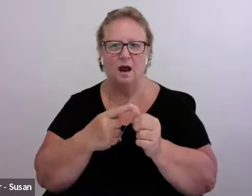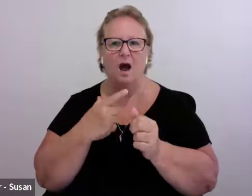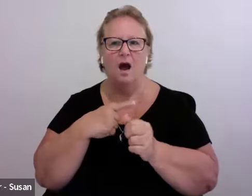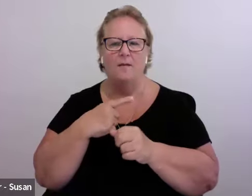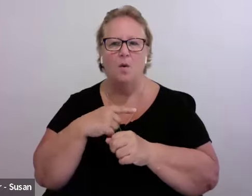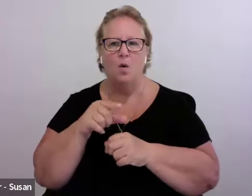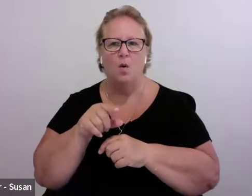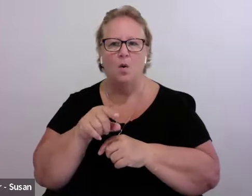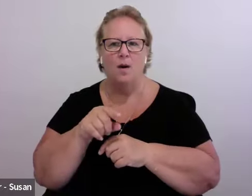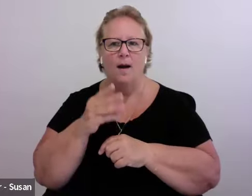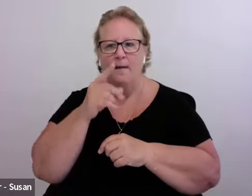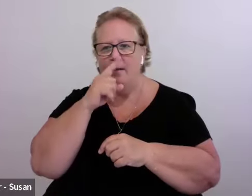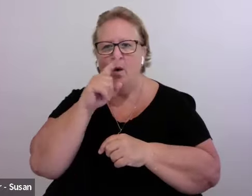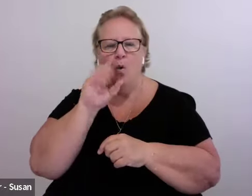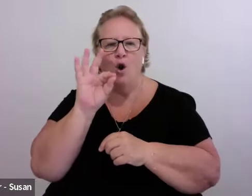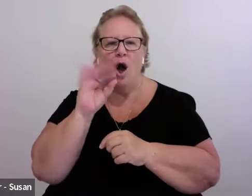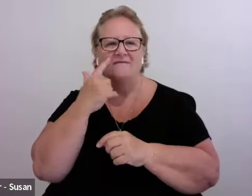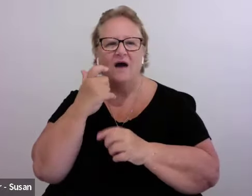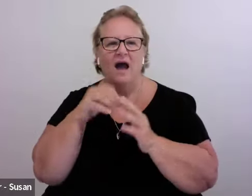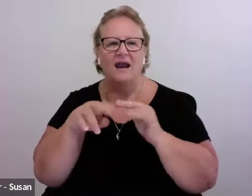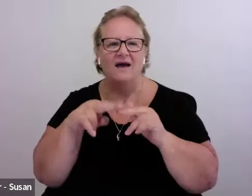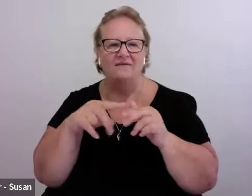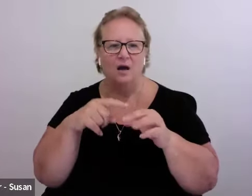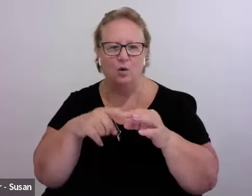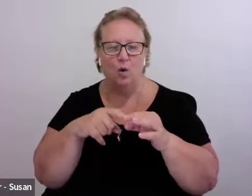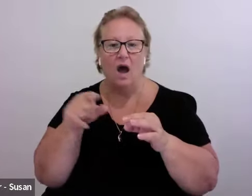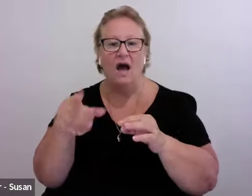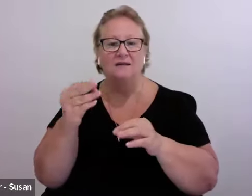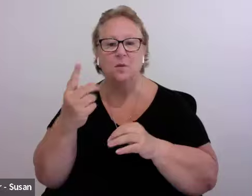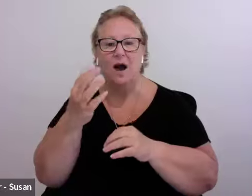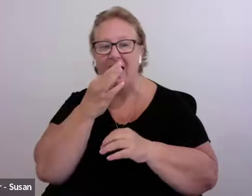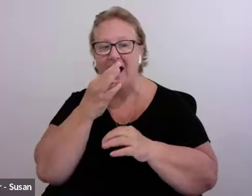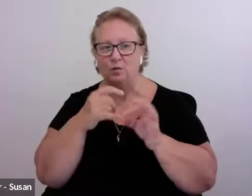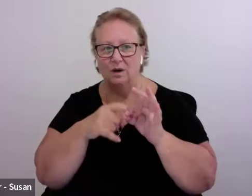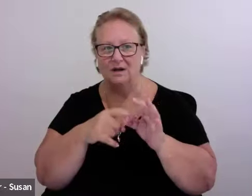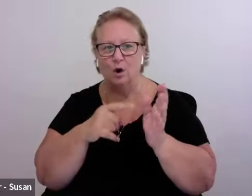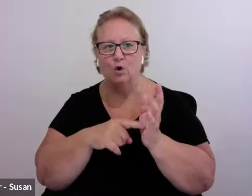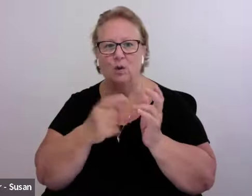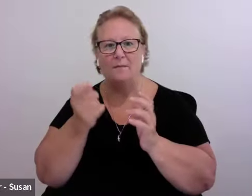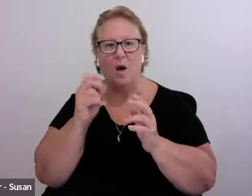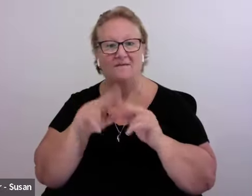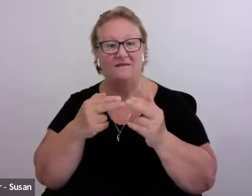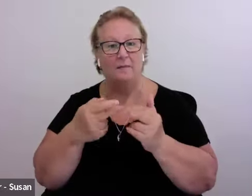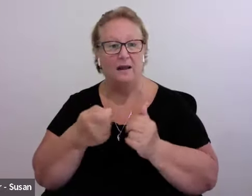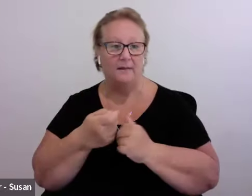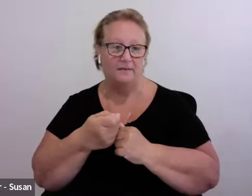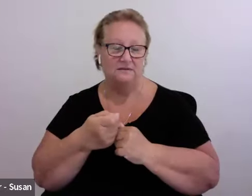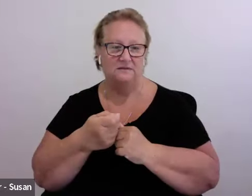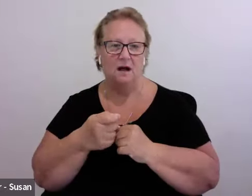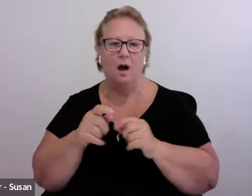partnerships. SUE: I was wondering if I could group two questions together and respond because this is something that